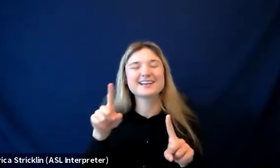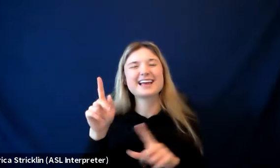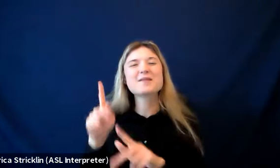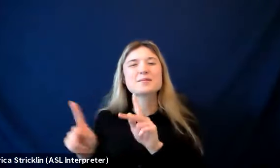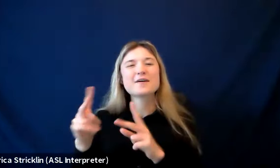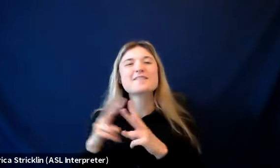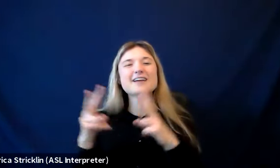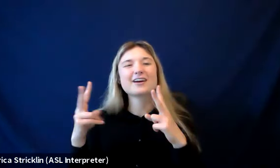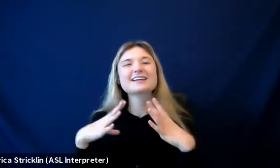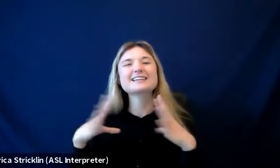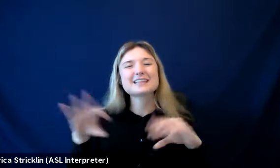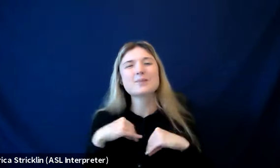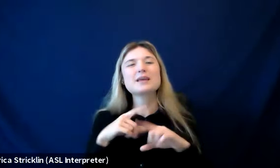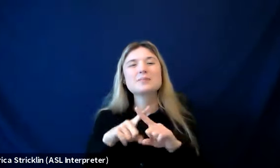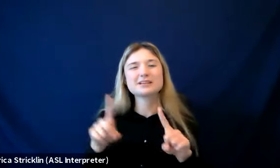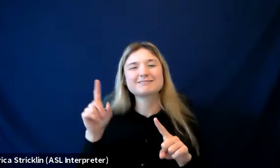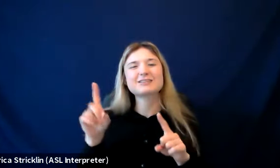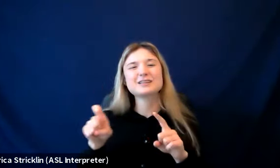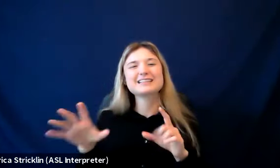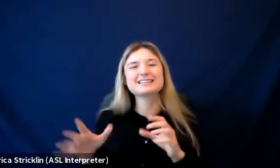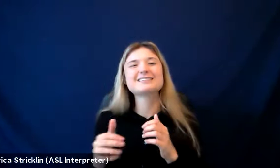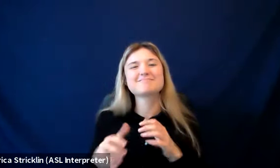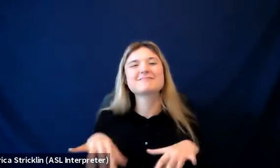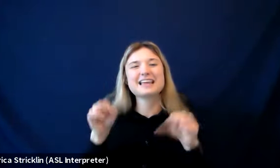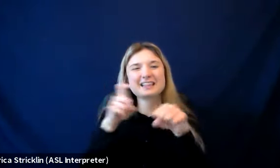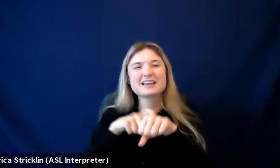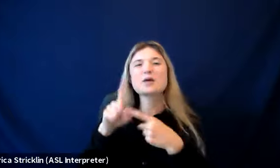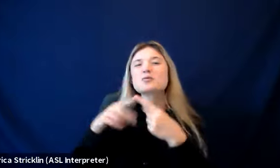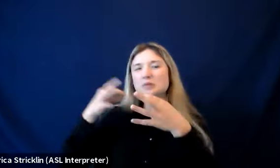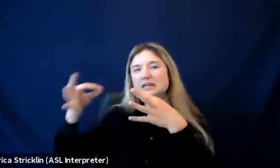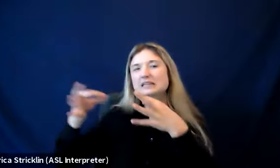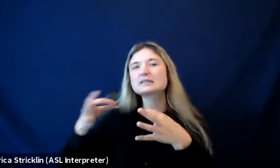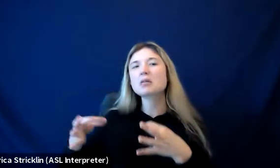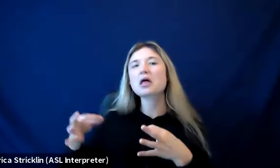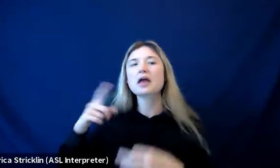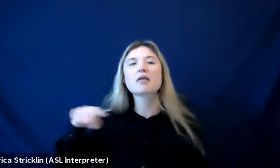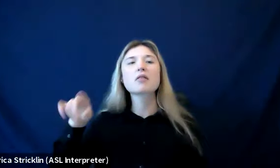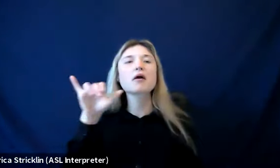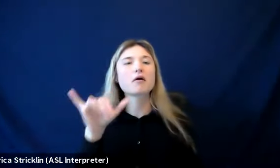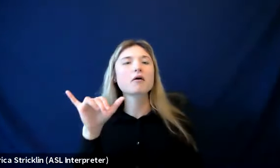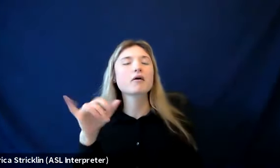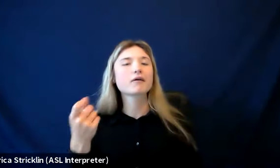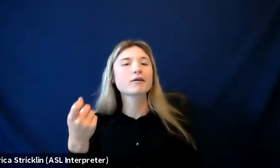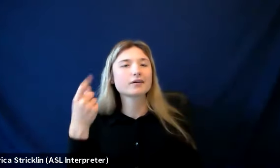some explanation because it's new, who wouldn't be afraid, it's gonna be a little shocked to see that.